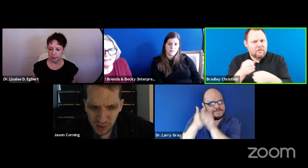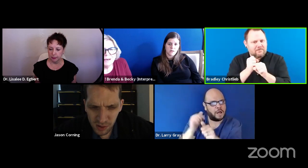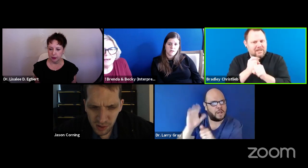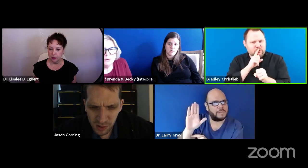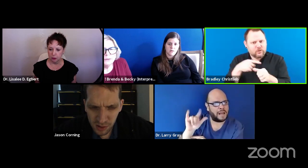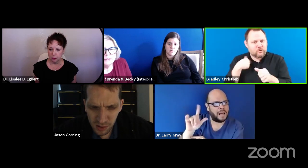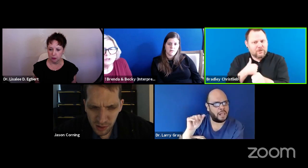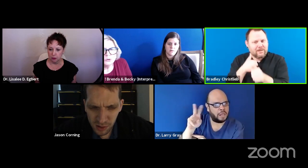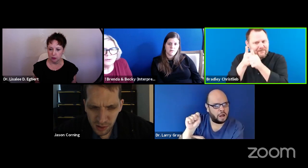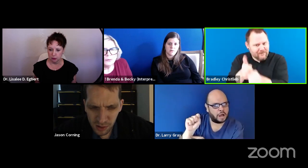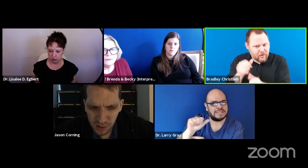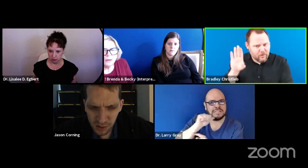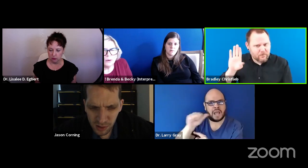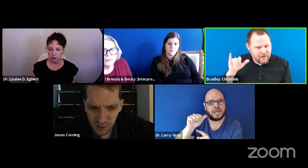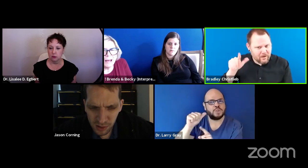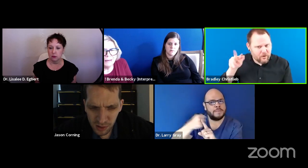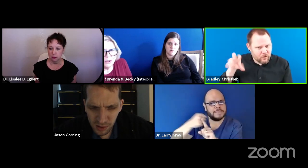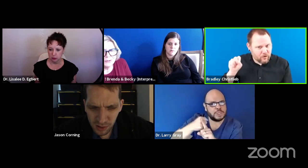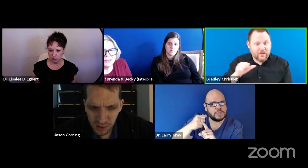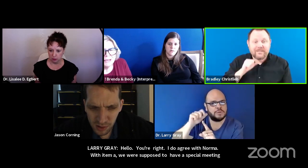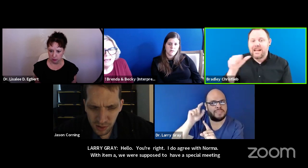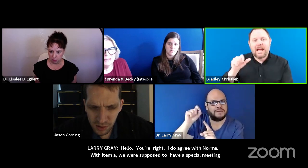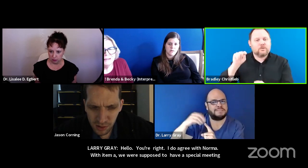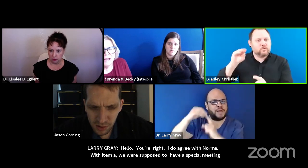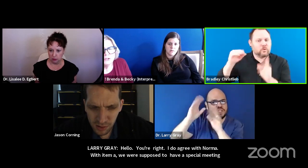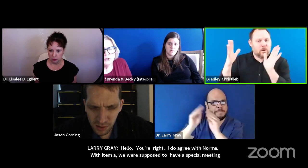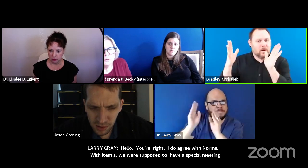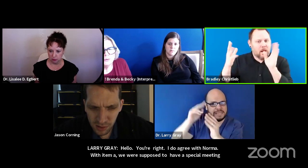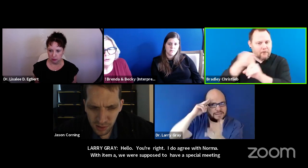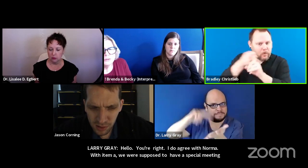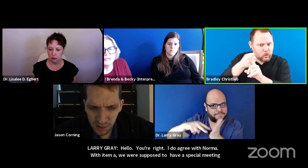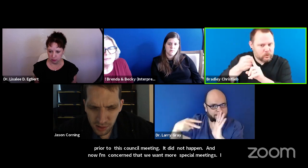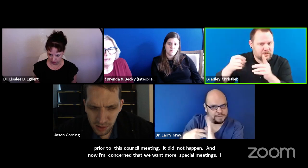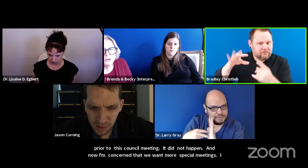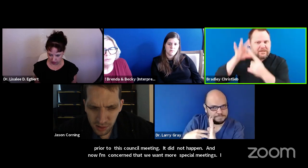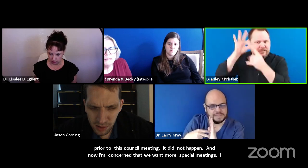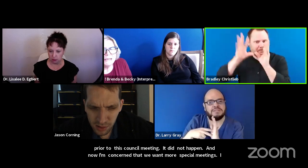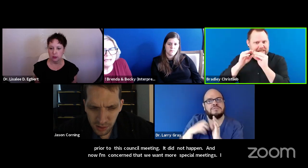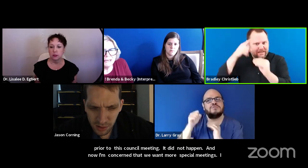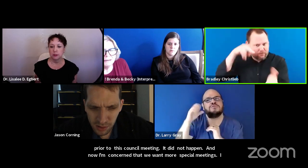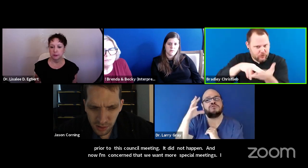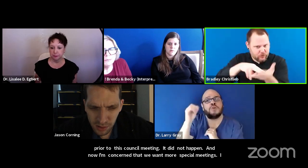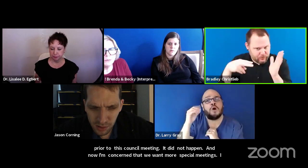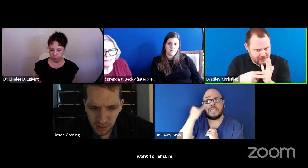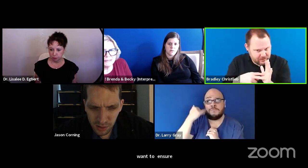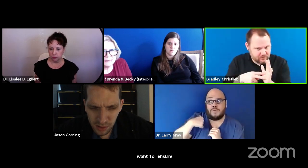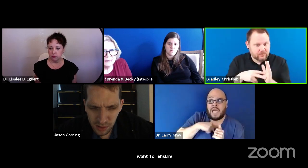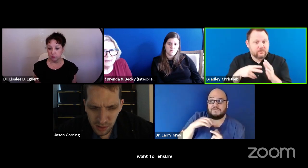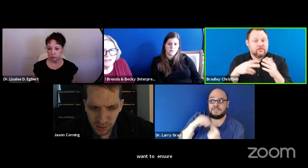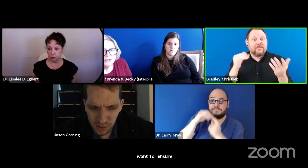I want to ensure that we follow our bylaws, not to abuse the special meeting purposes.